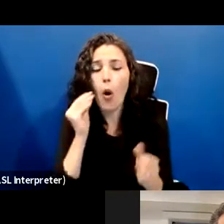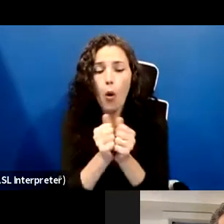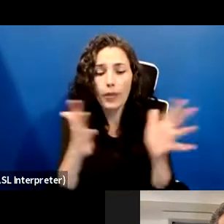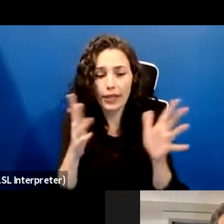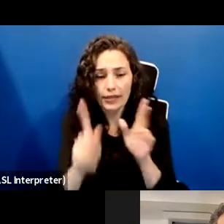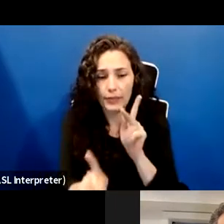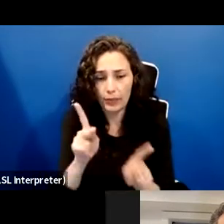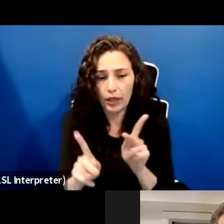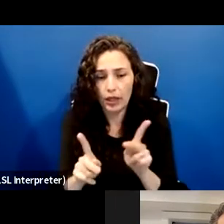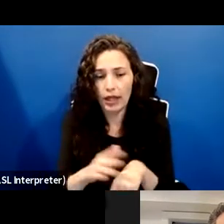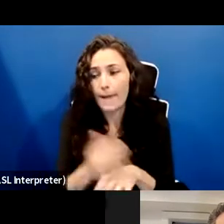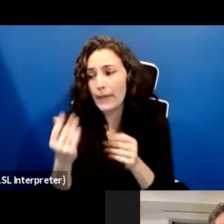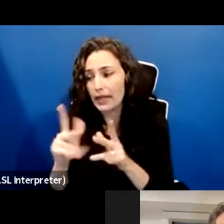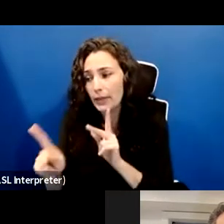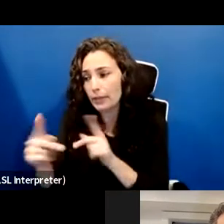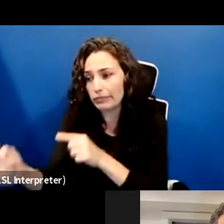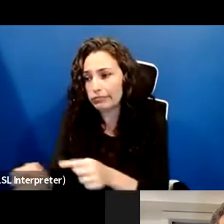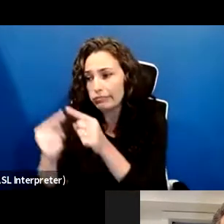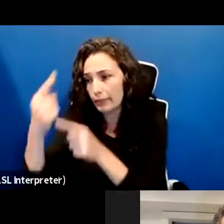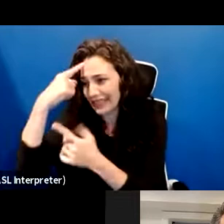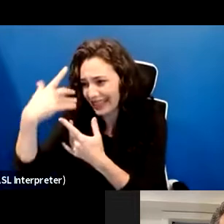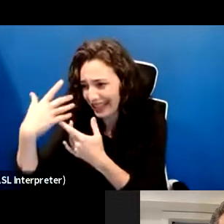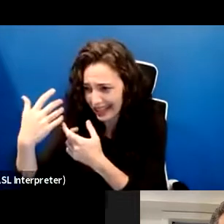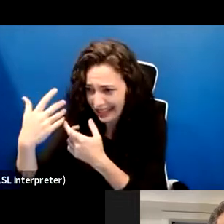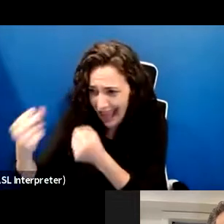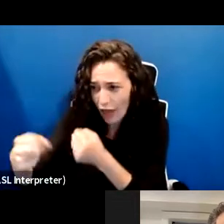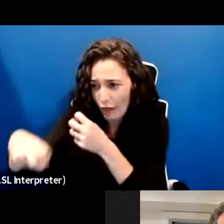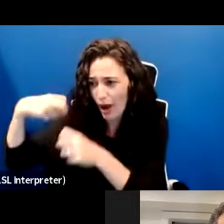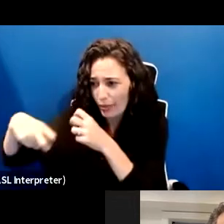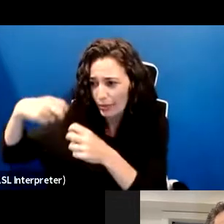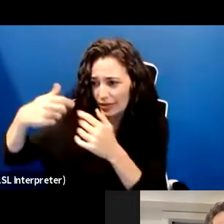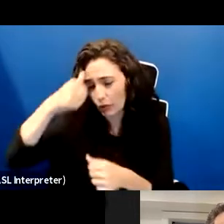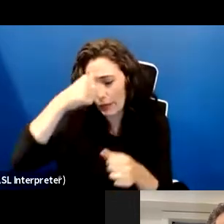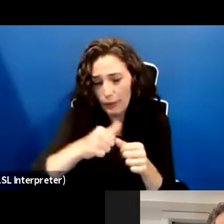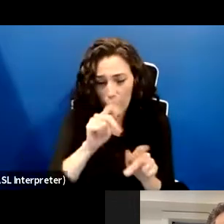you know, and the population that we serve is very diverse in New York City.